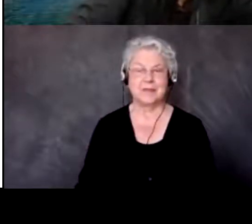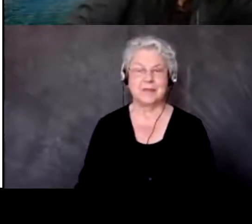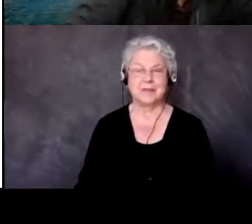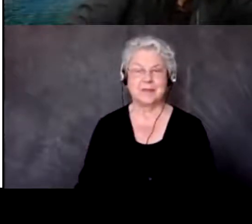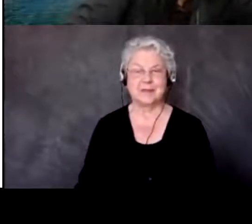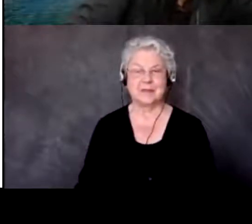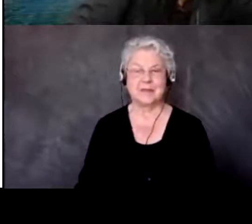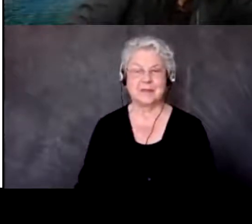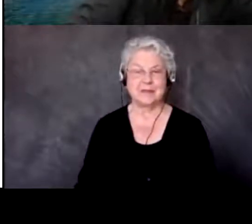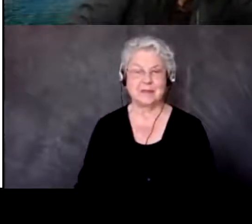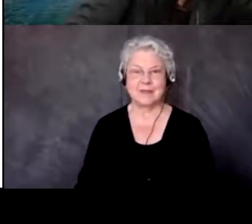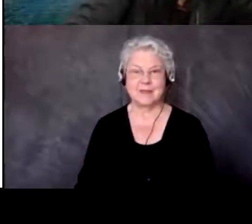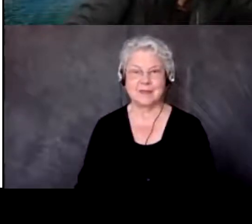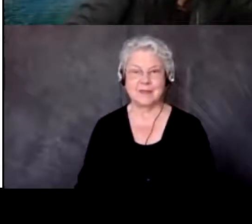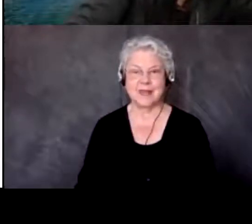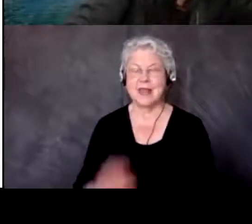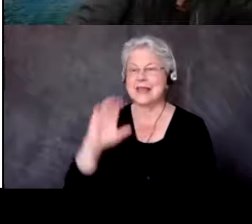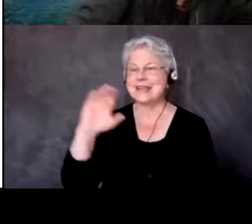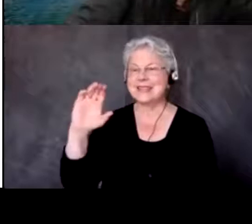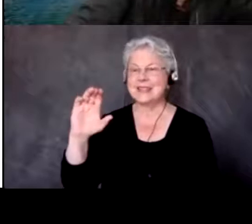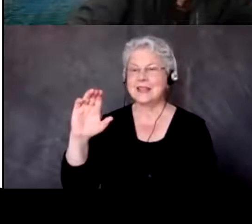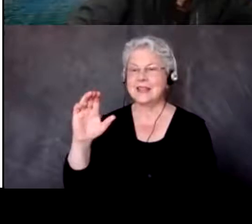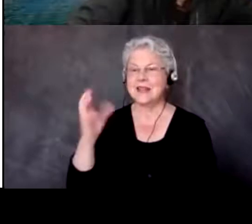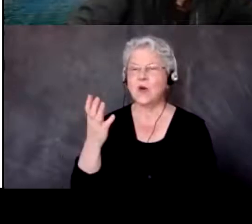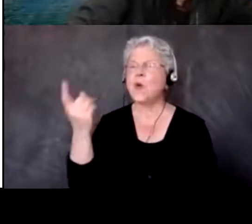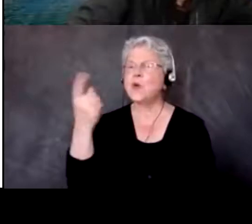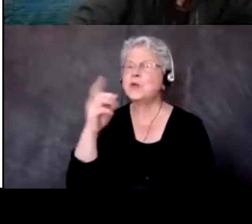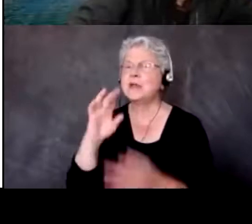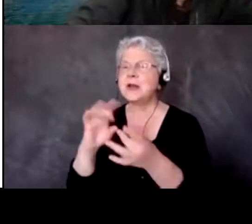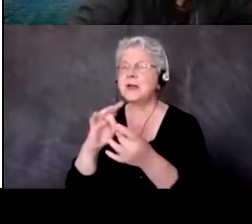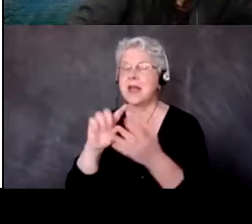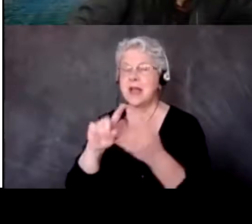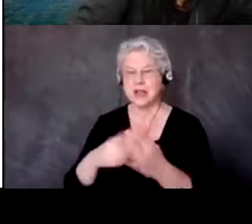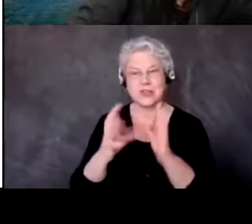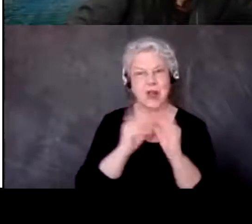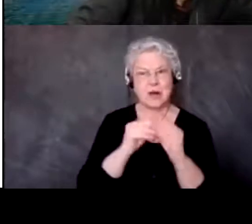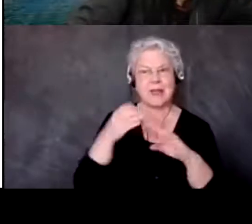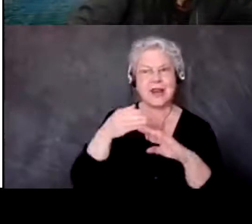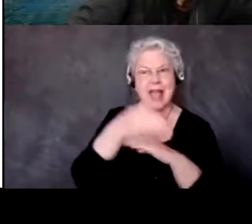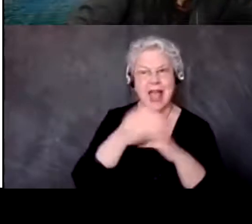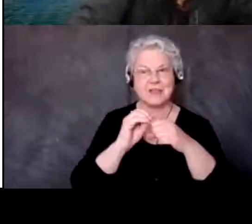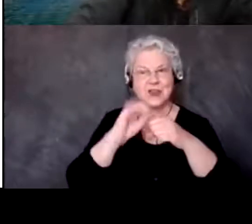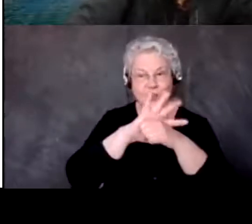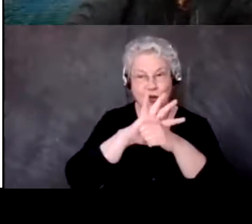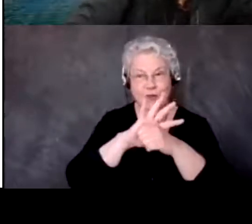So, CCP - okay, someone just mentioned, restarting meetings after COVID is where we are. It's a lot